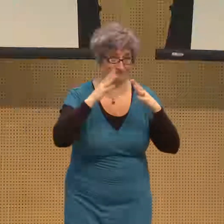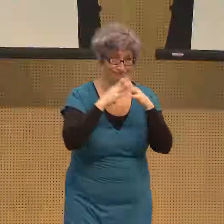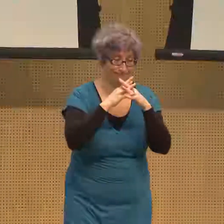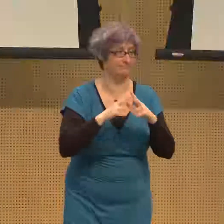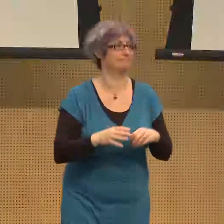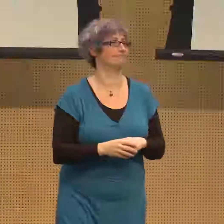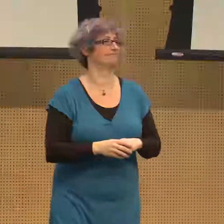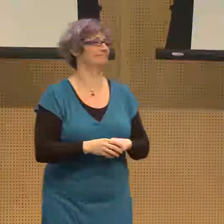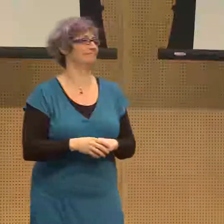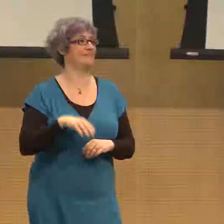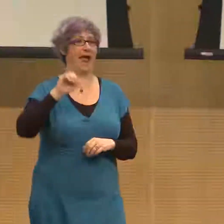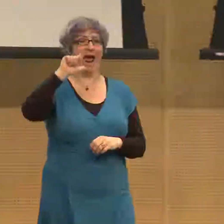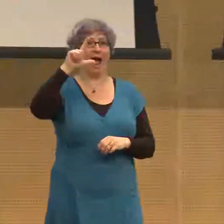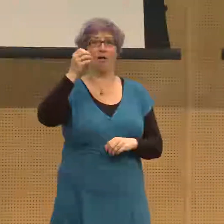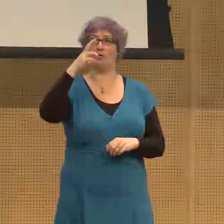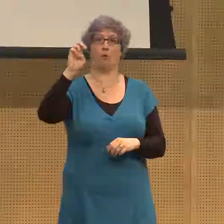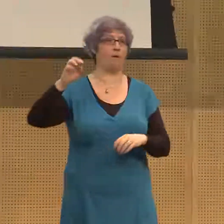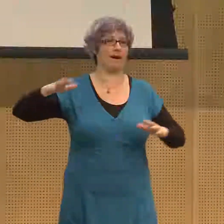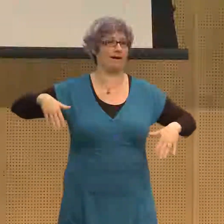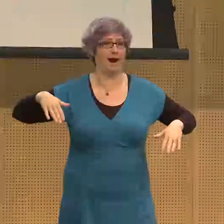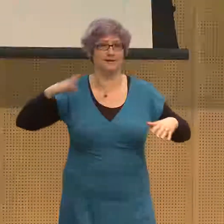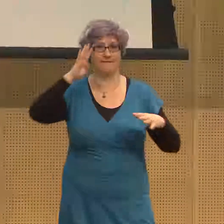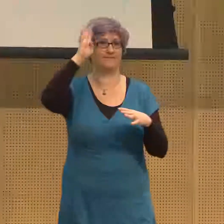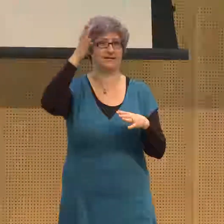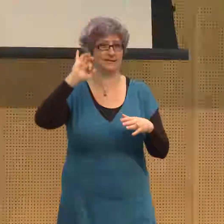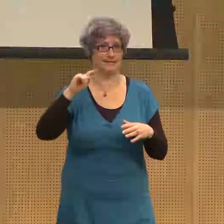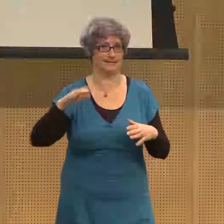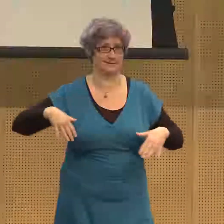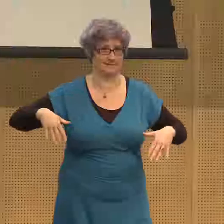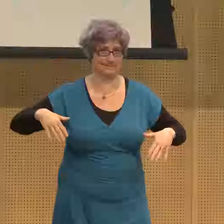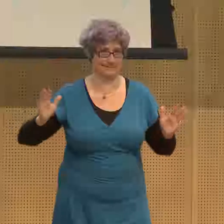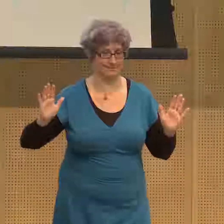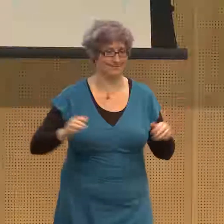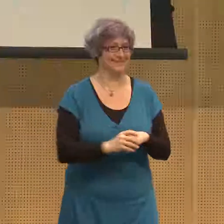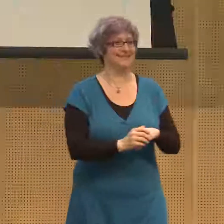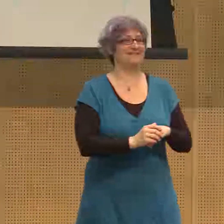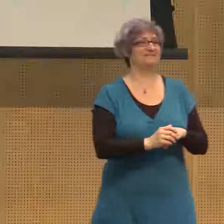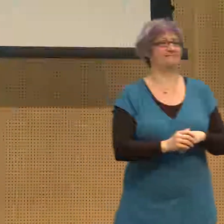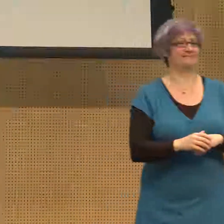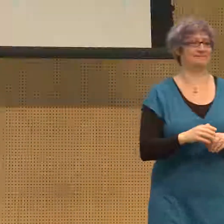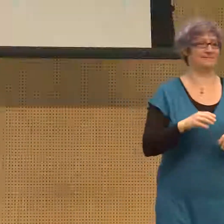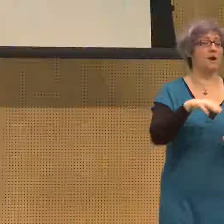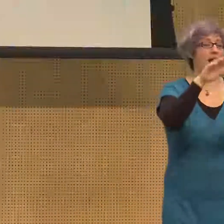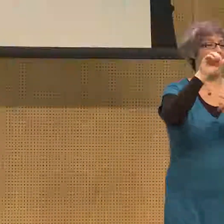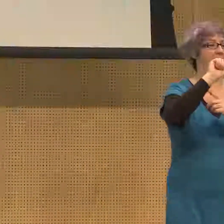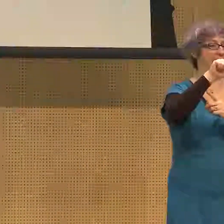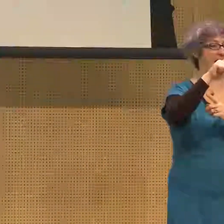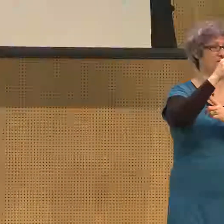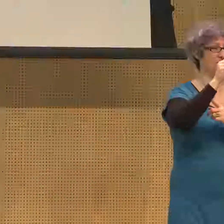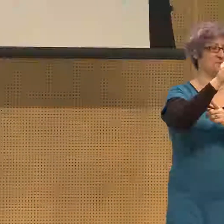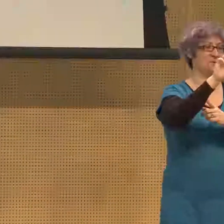Nothing was online, no online systems. AOL had not yet been invented.